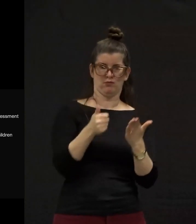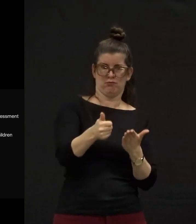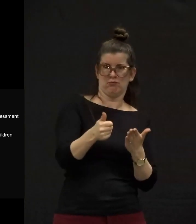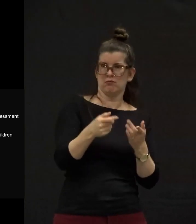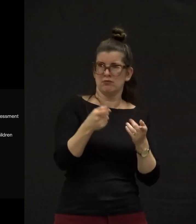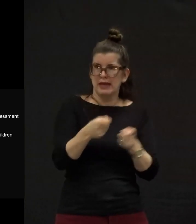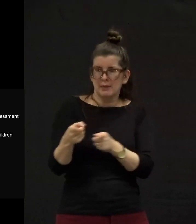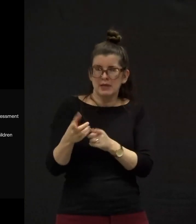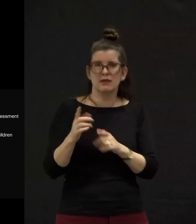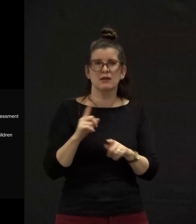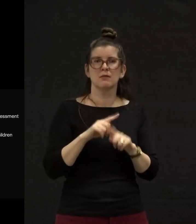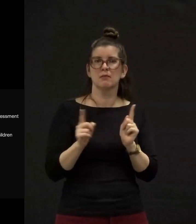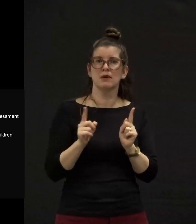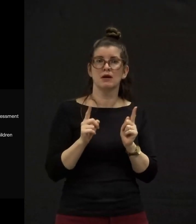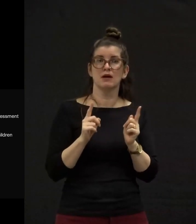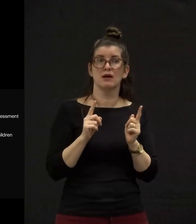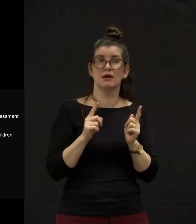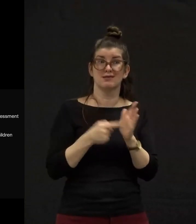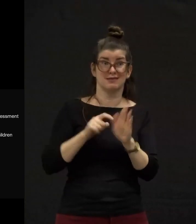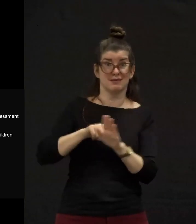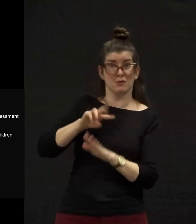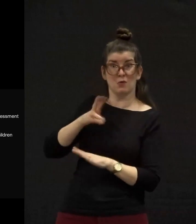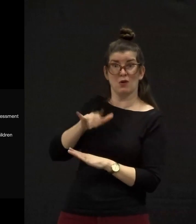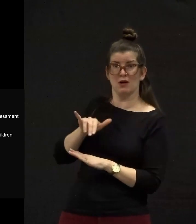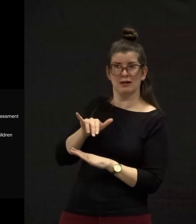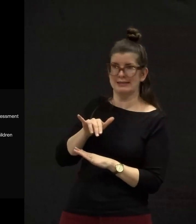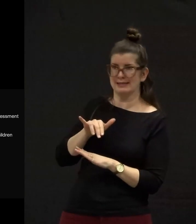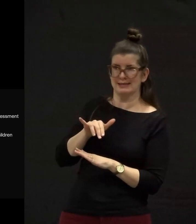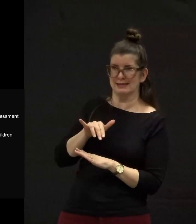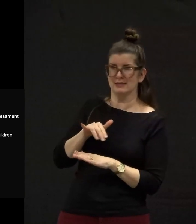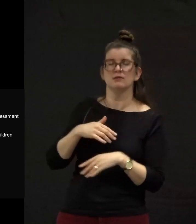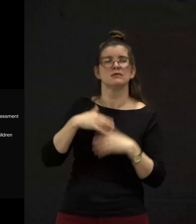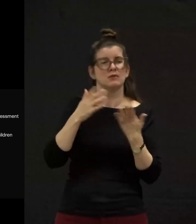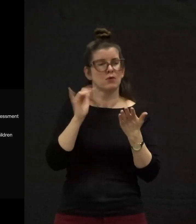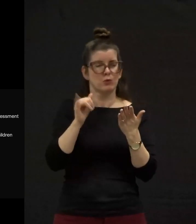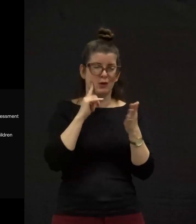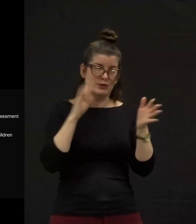but not necessarily why." That's also the really important part that we explain to families.